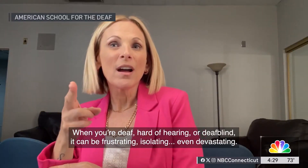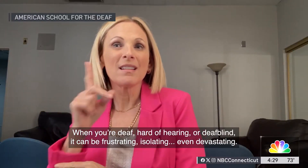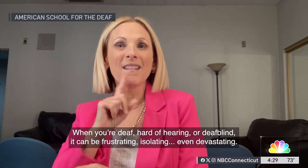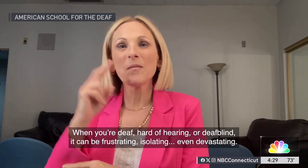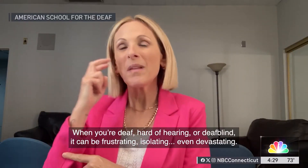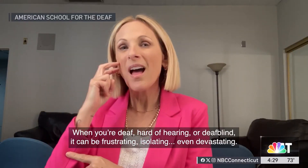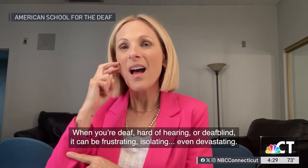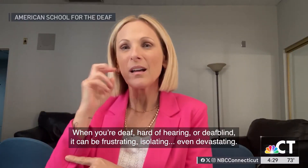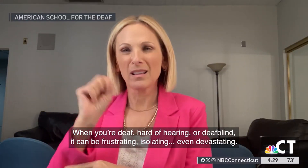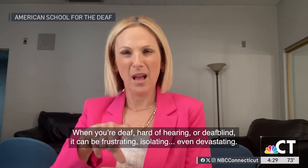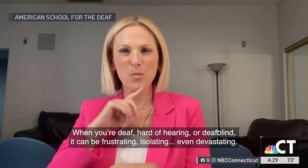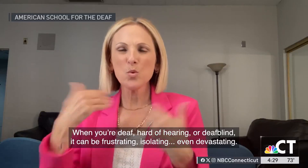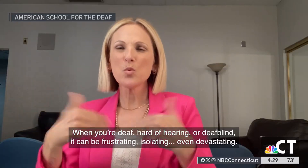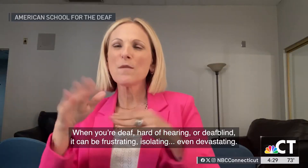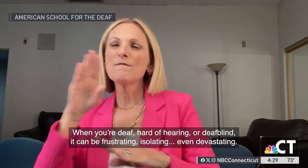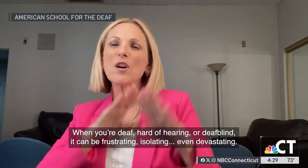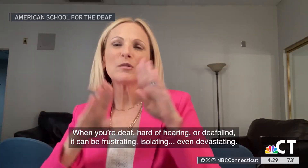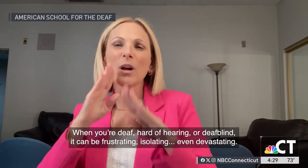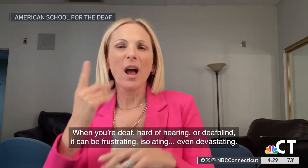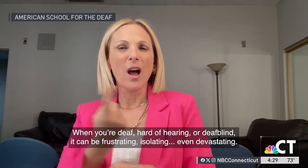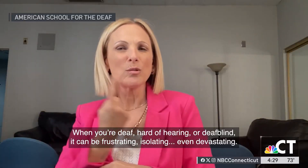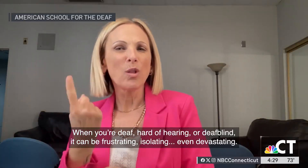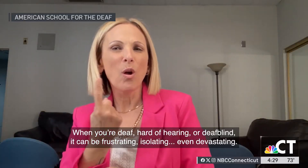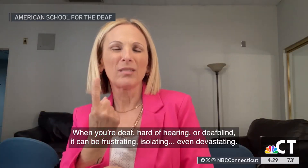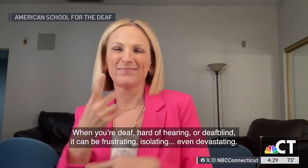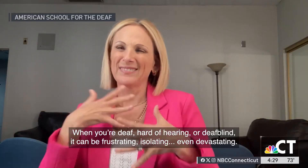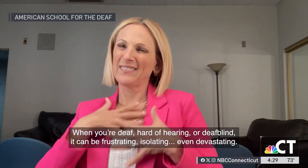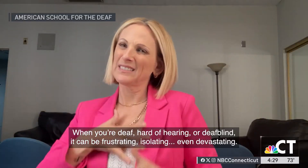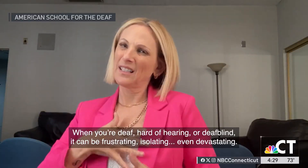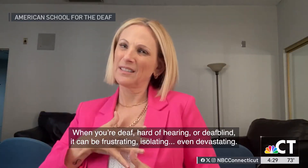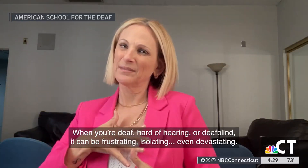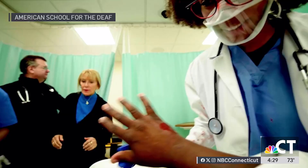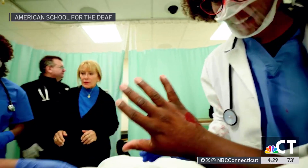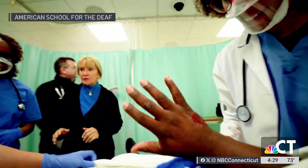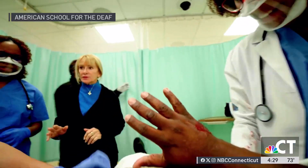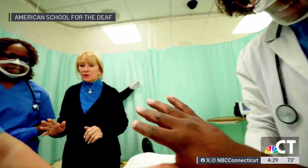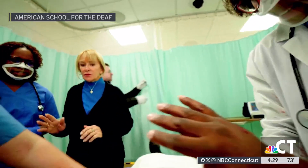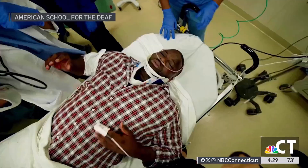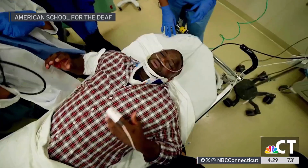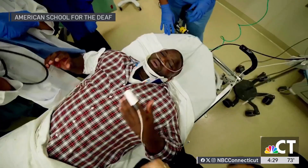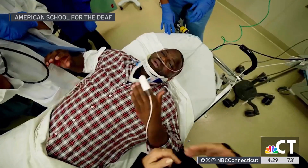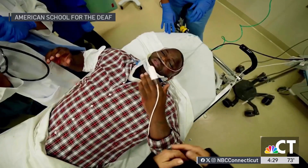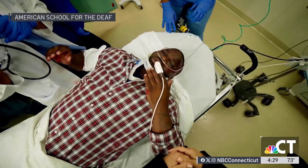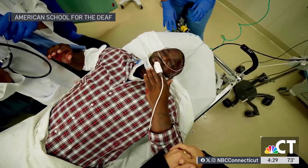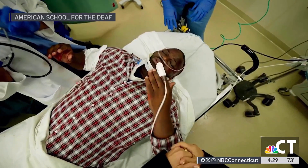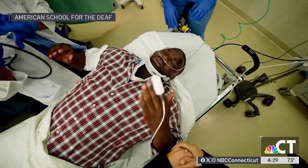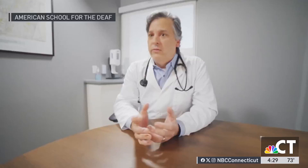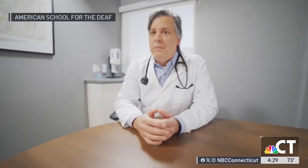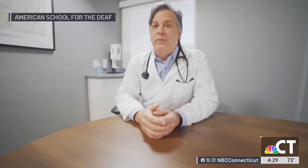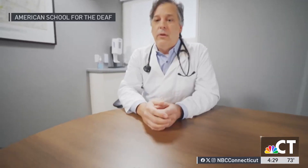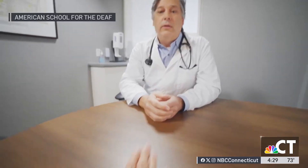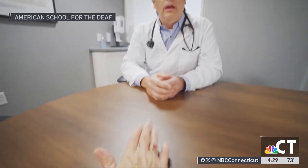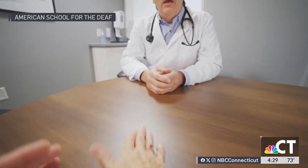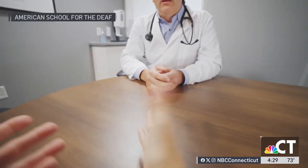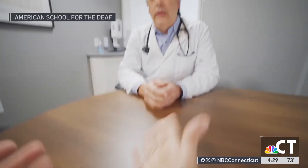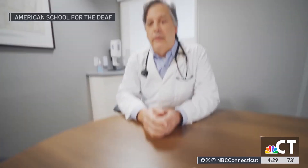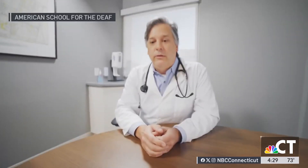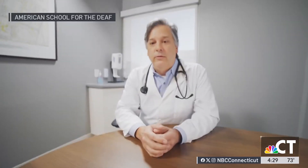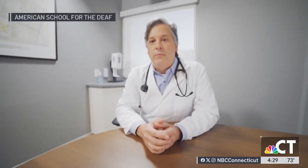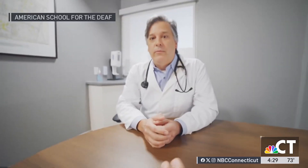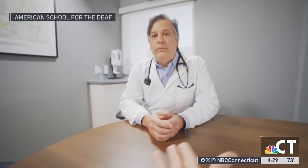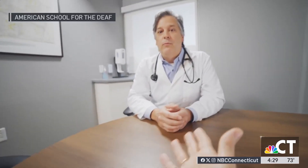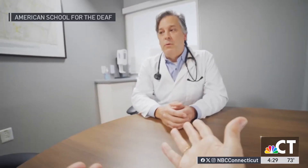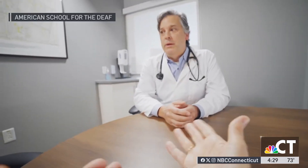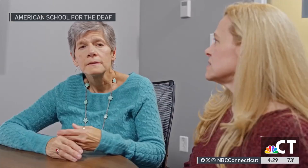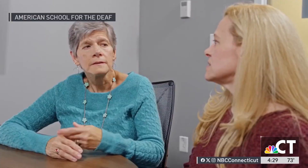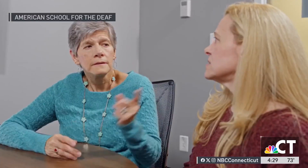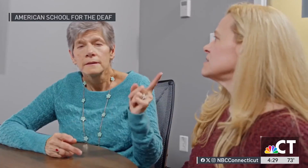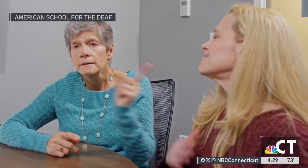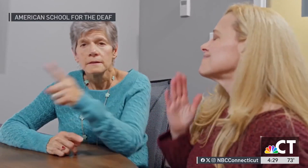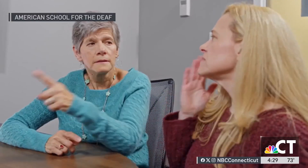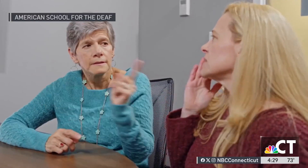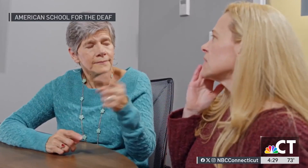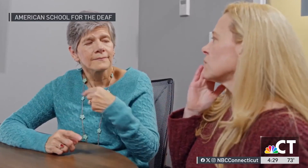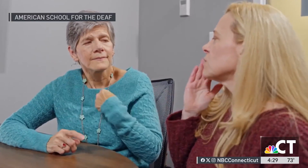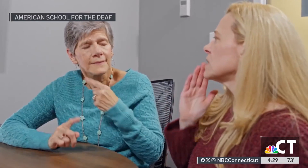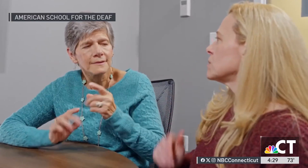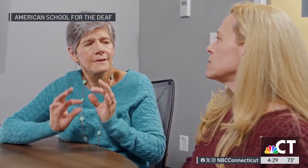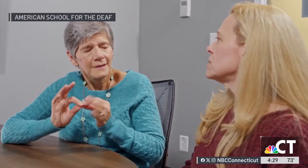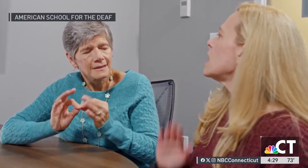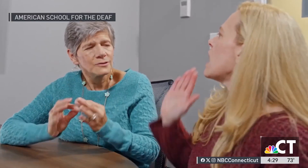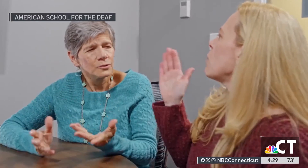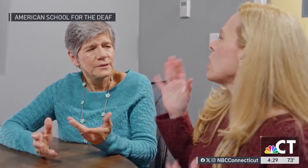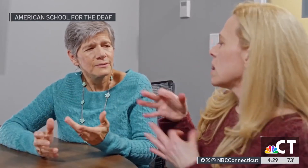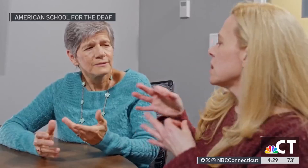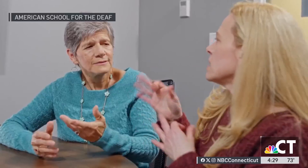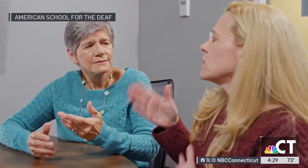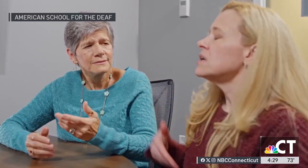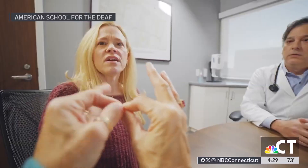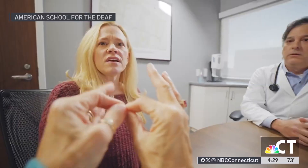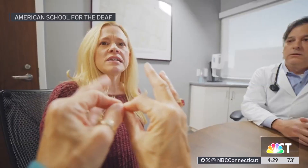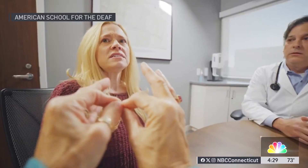in just a couple of minutes.